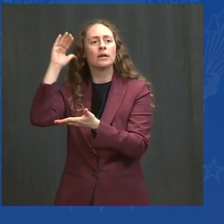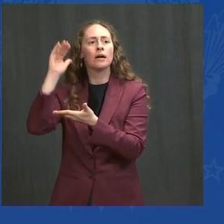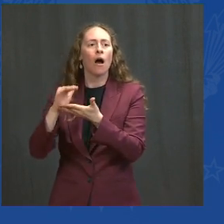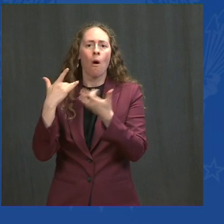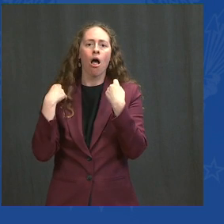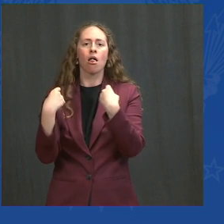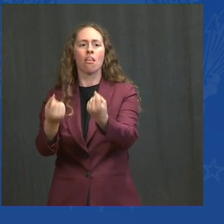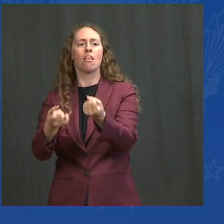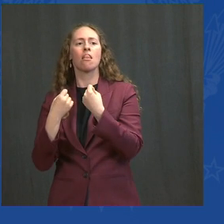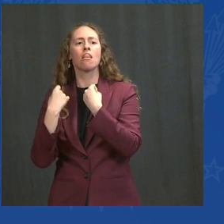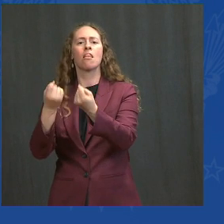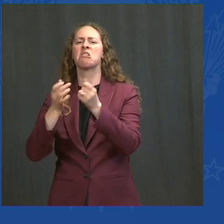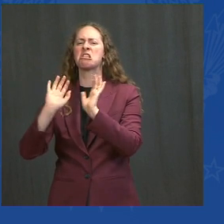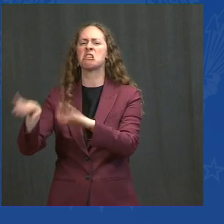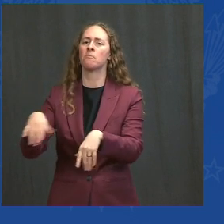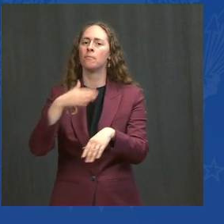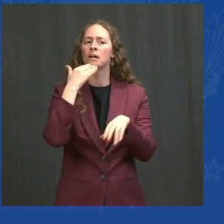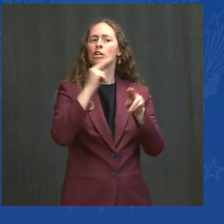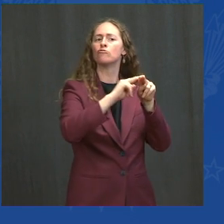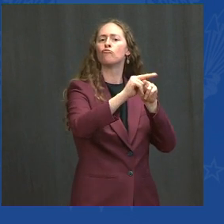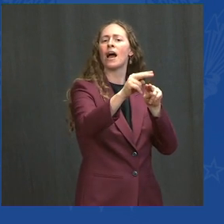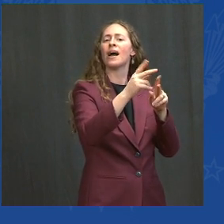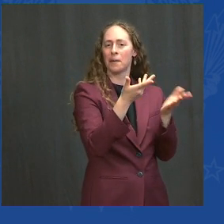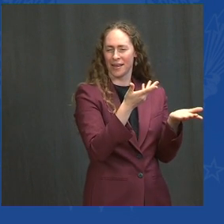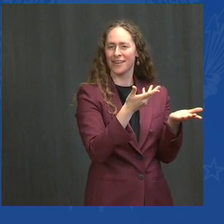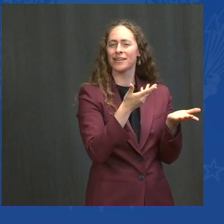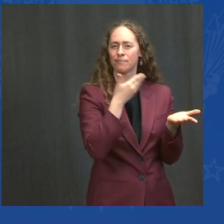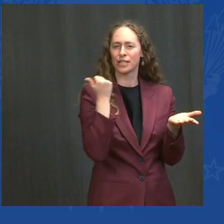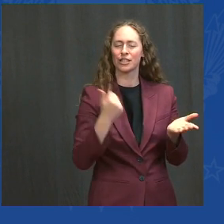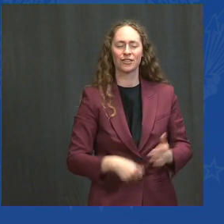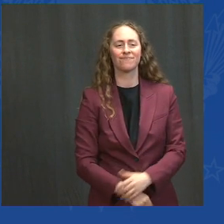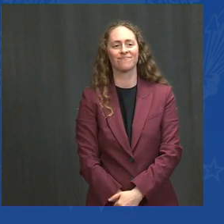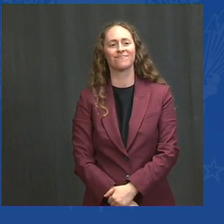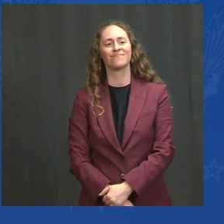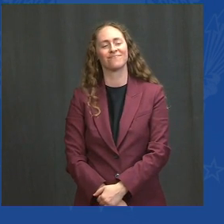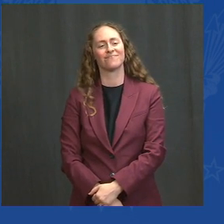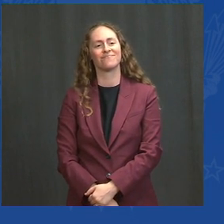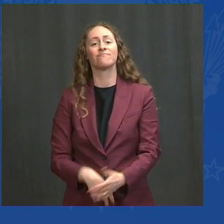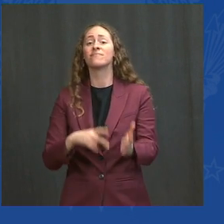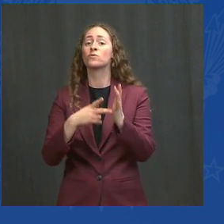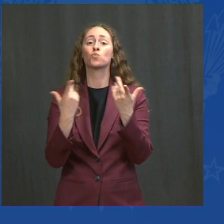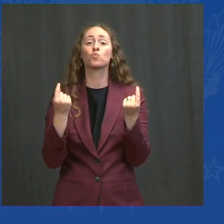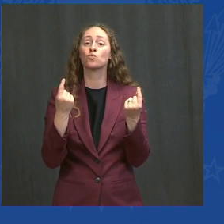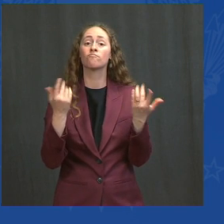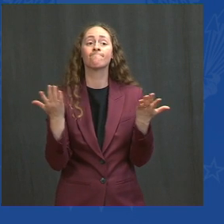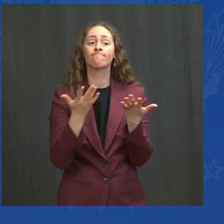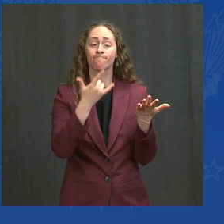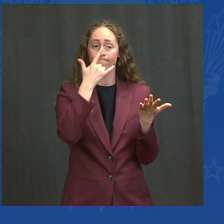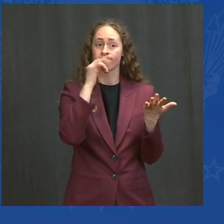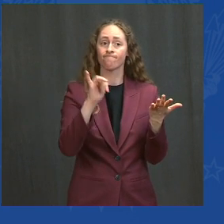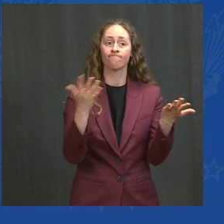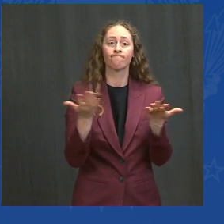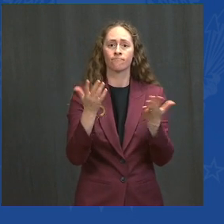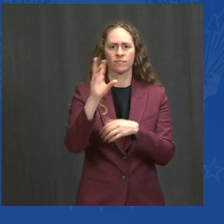We're not just tinkering around the edges here. We're going to invest $66 billion in rail to eliminate backlogs,